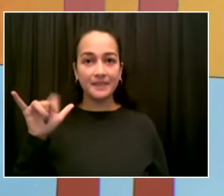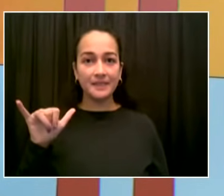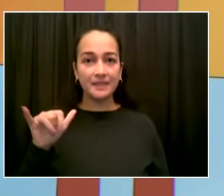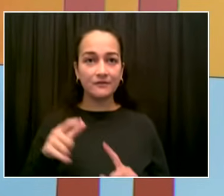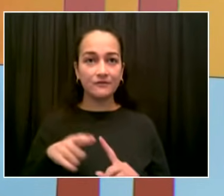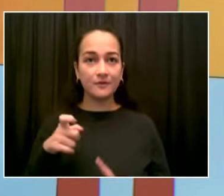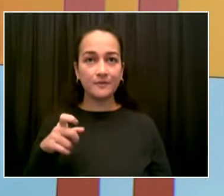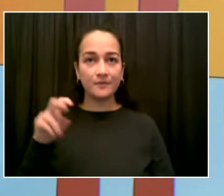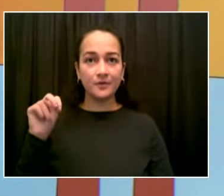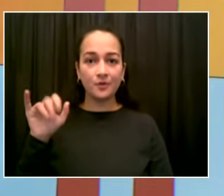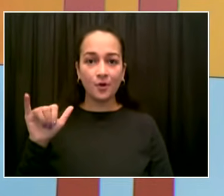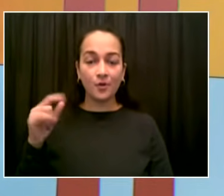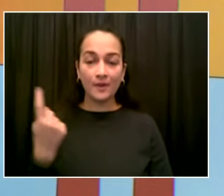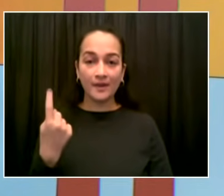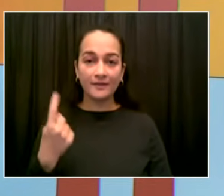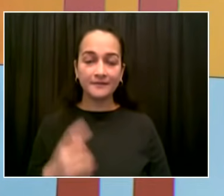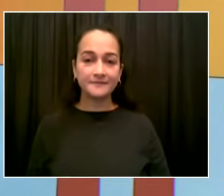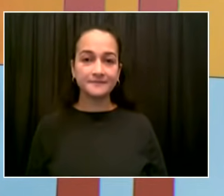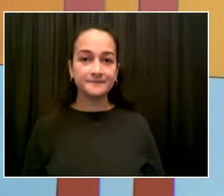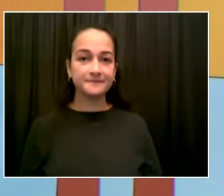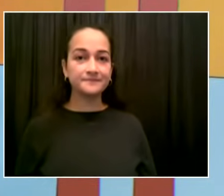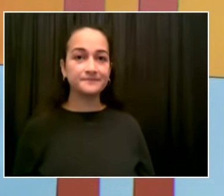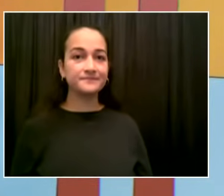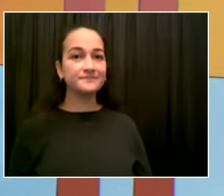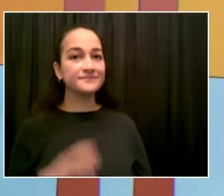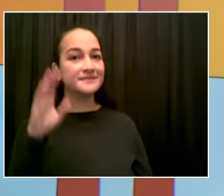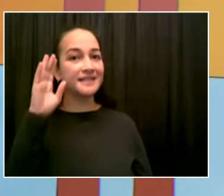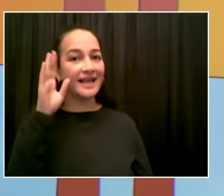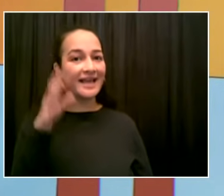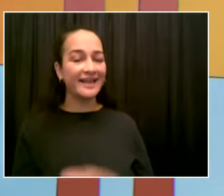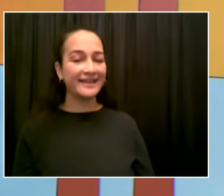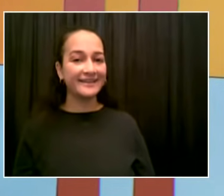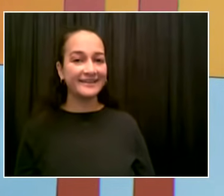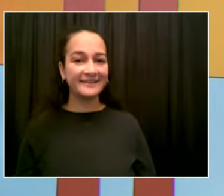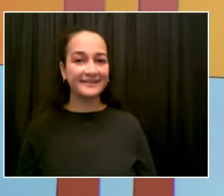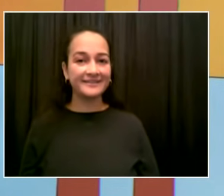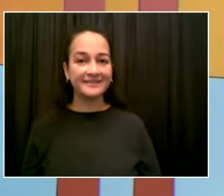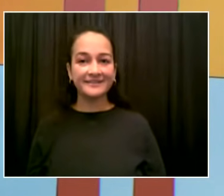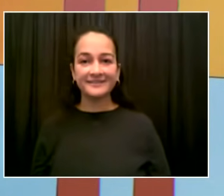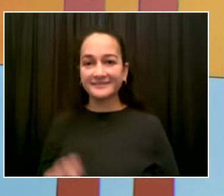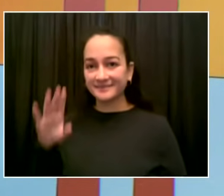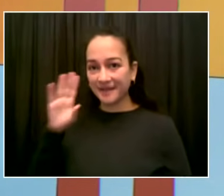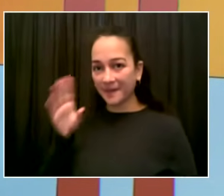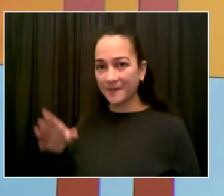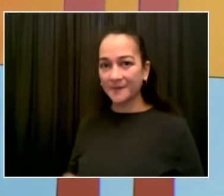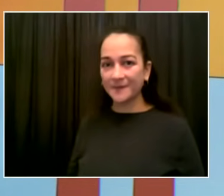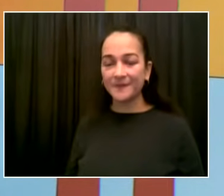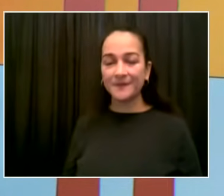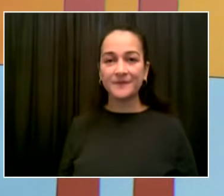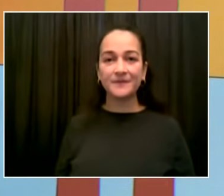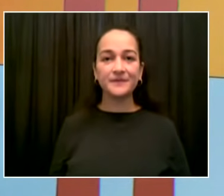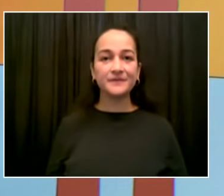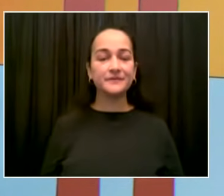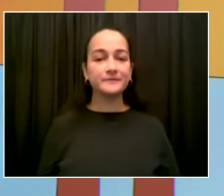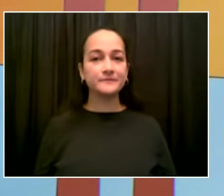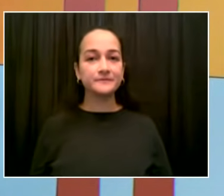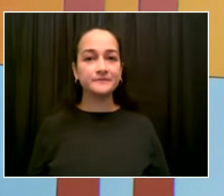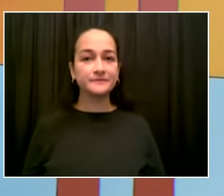MAYOR. HOW ARE YOU DOING, EMILY? I' MEL WL, I HOPE YOU'RE DOING WELL TOO.